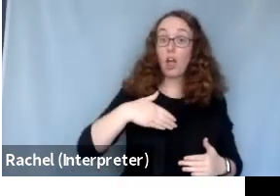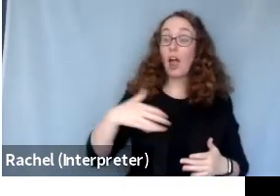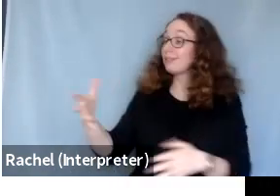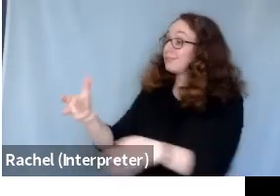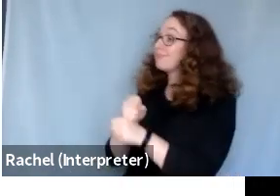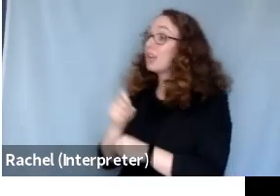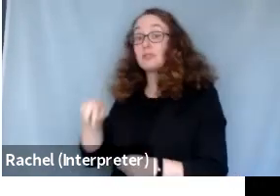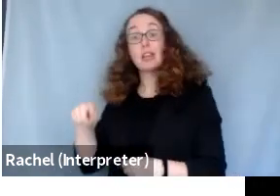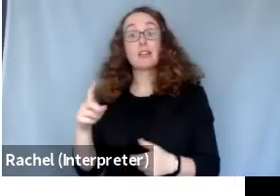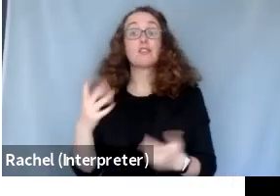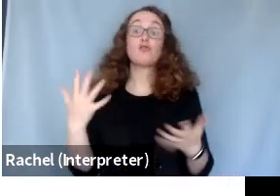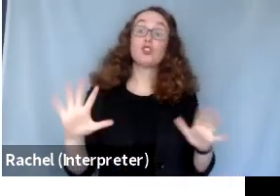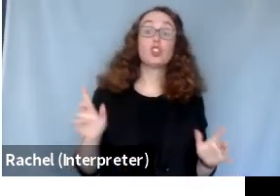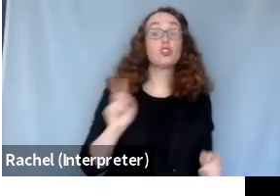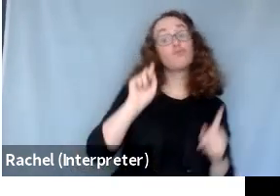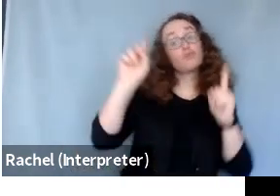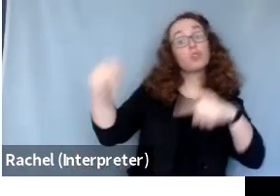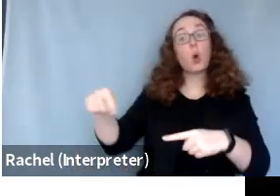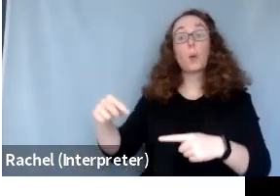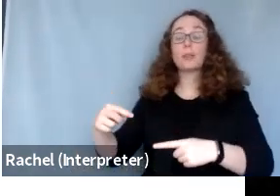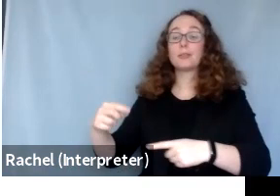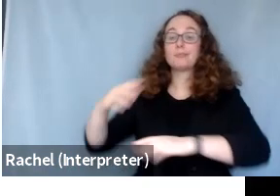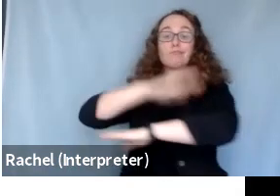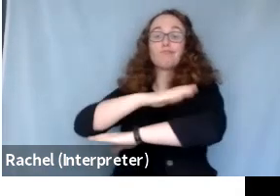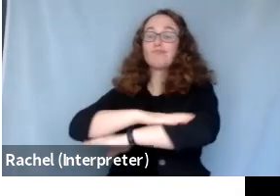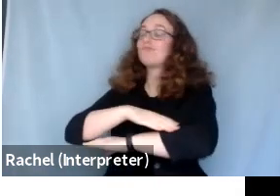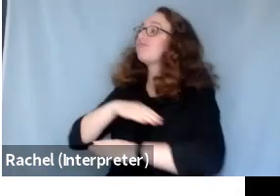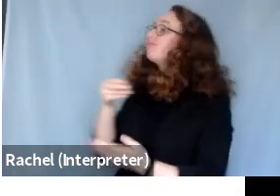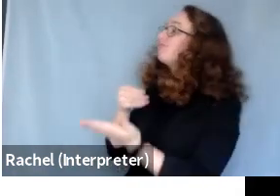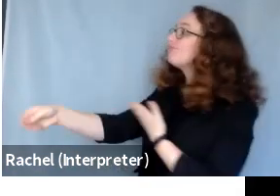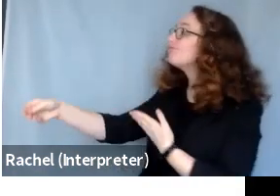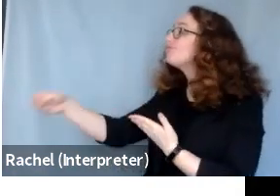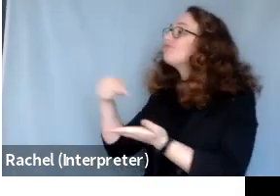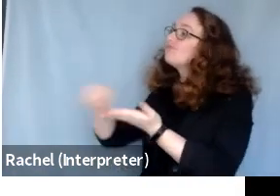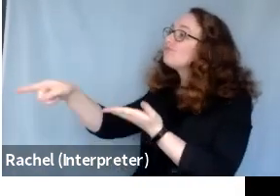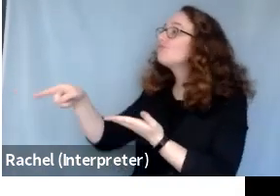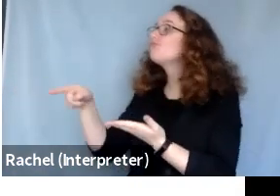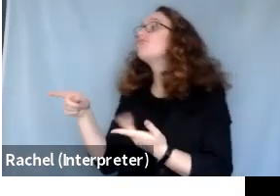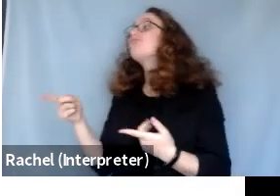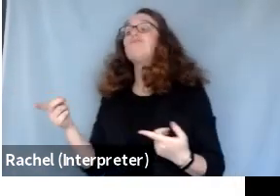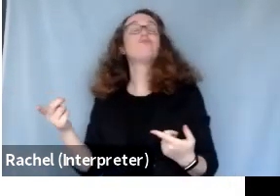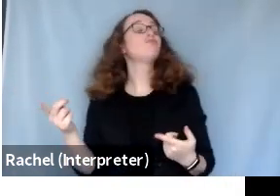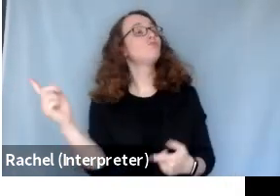run up to the registers and you you make the purchase and you walk out. Again, with this semester being a little challenging we're trying to make it